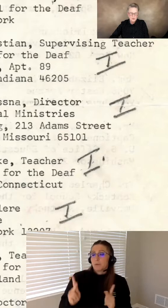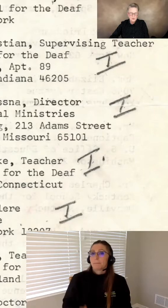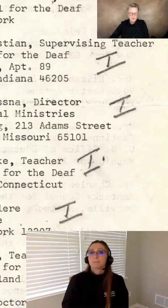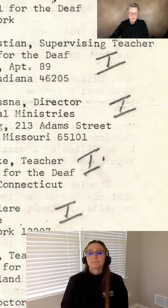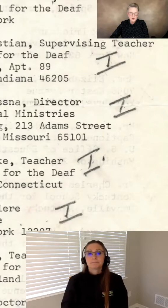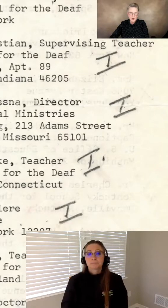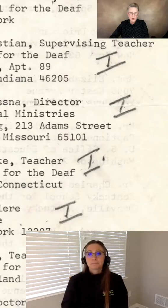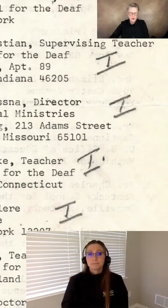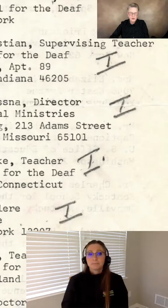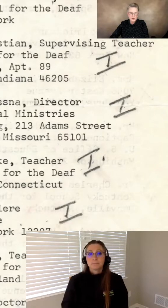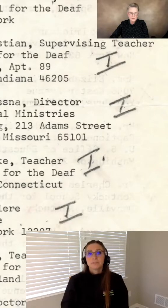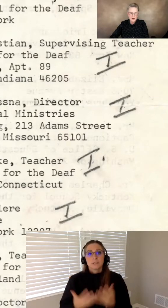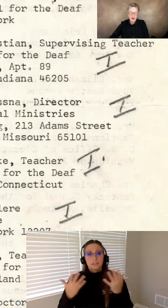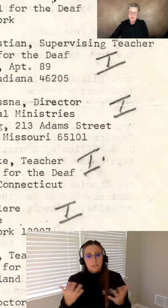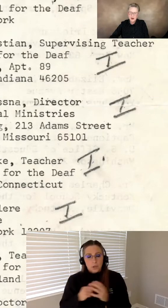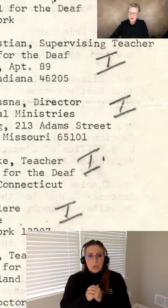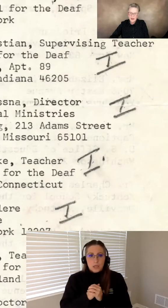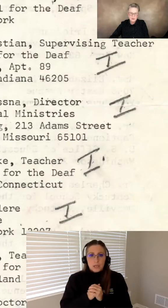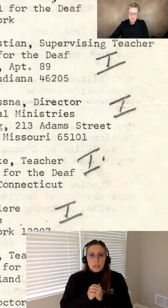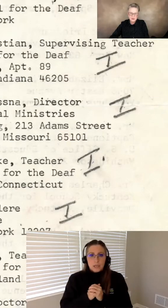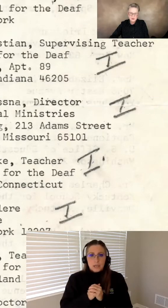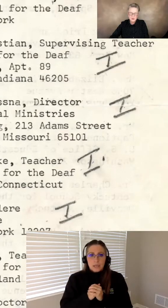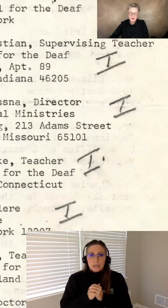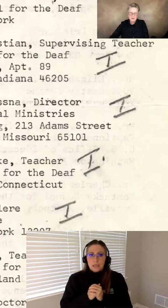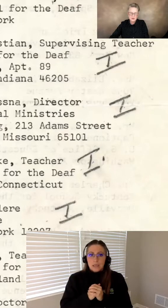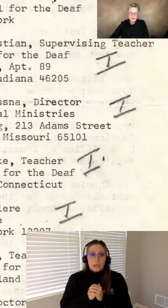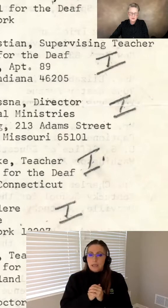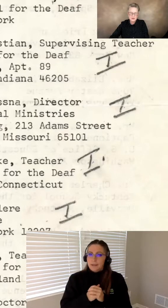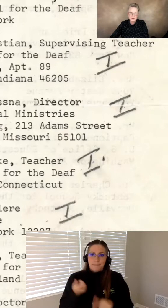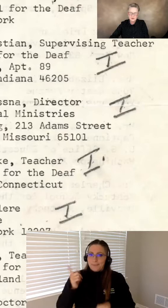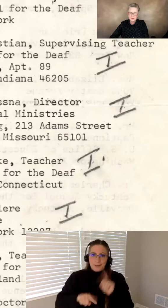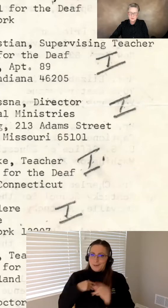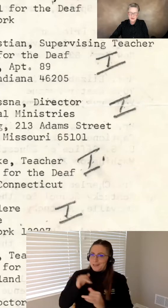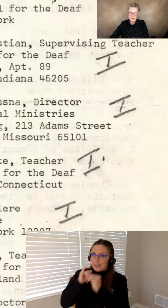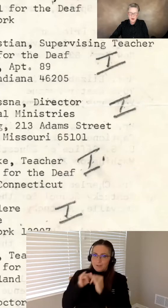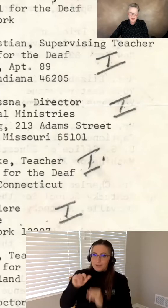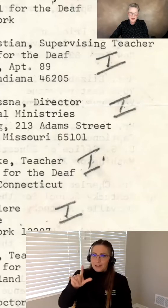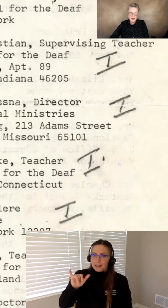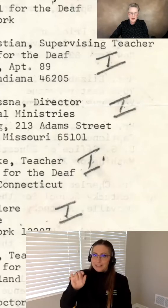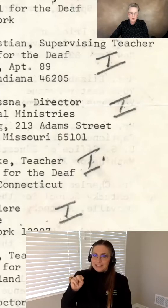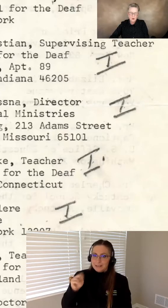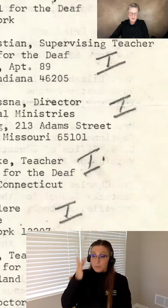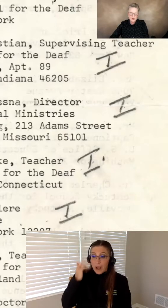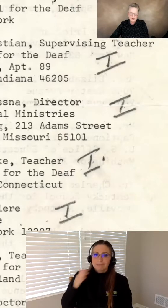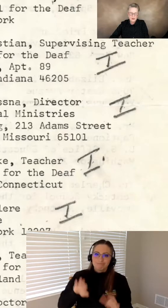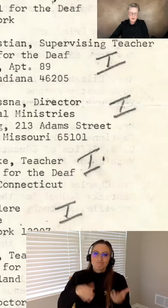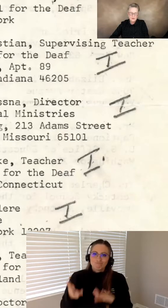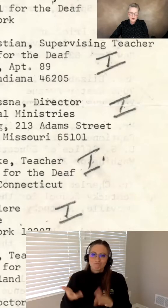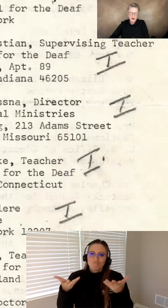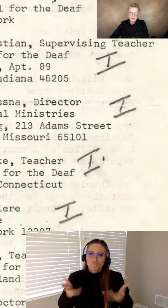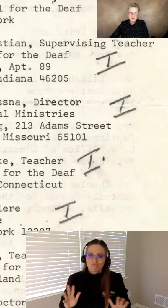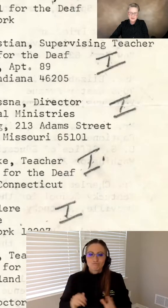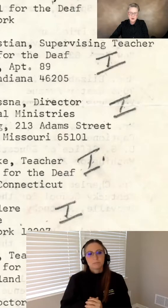. . . so I was not able to interview Lillian because she passed away, however, there have been some